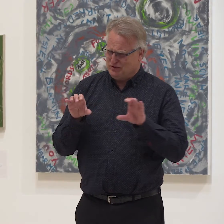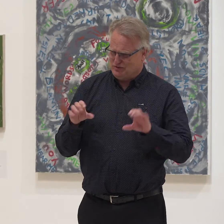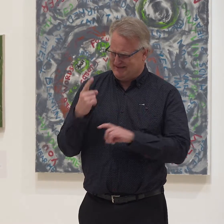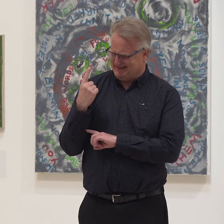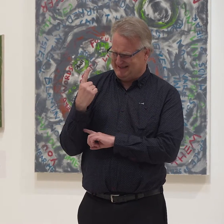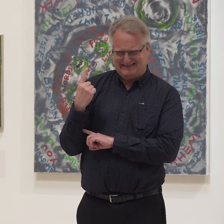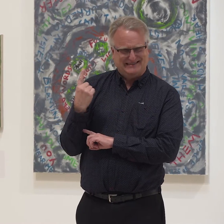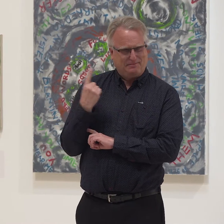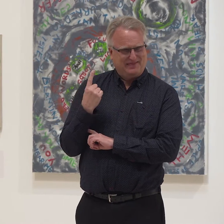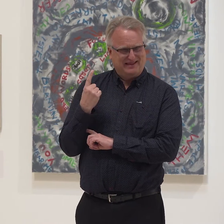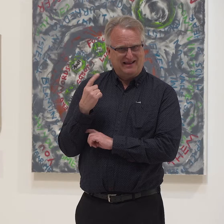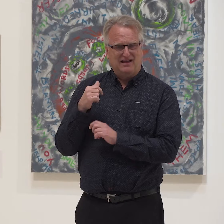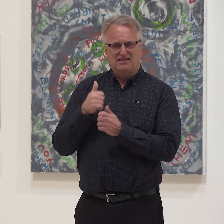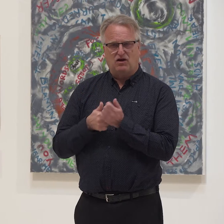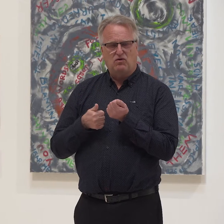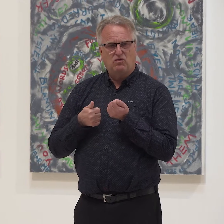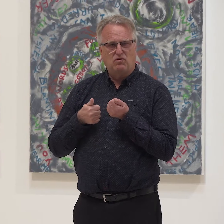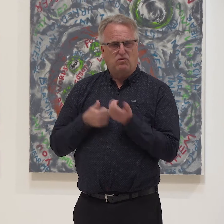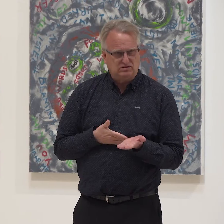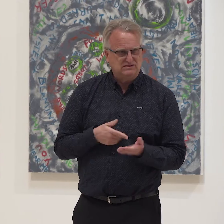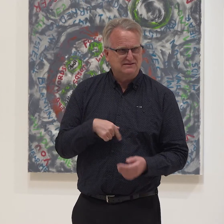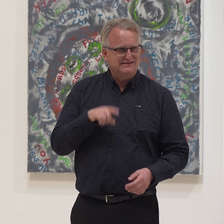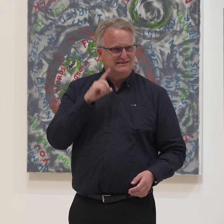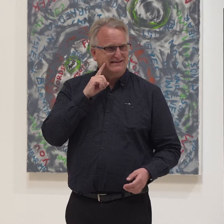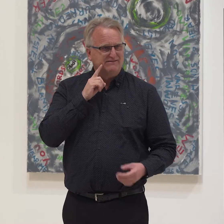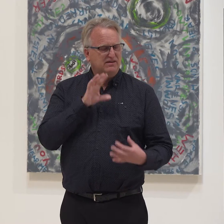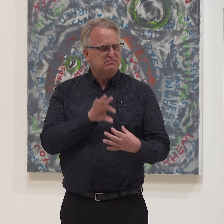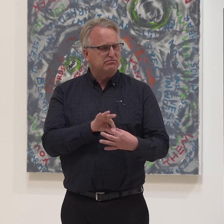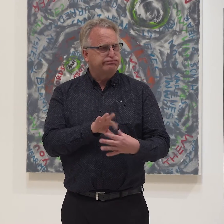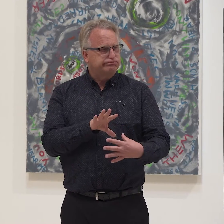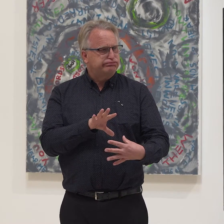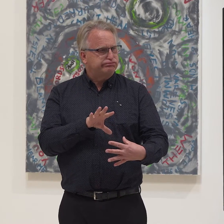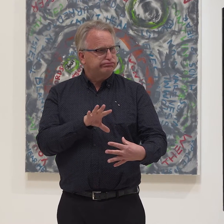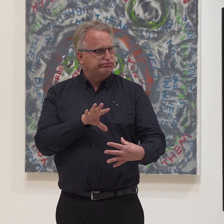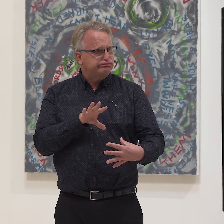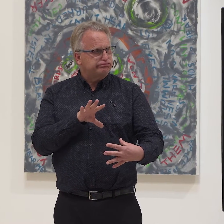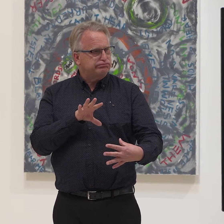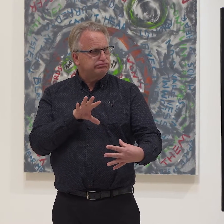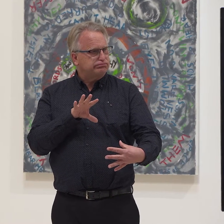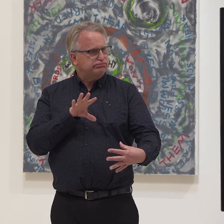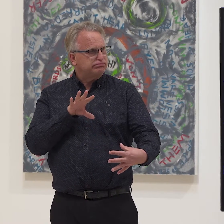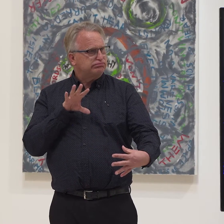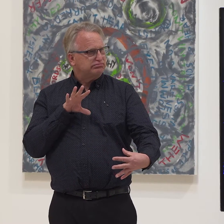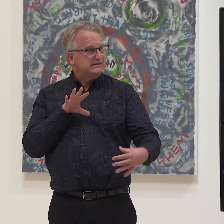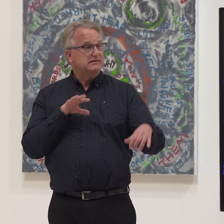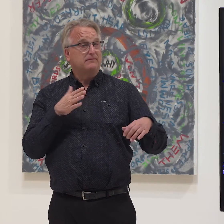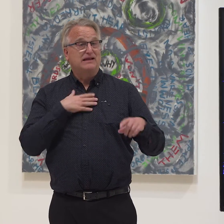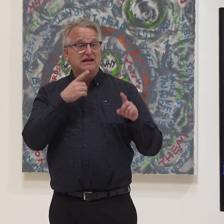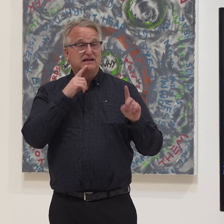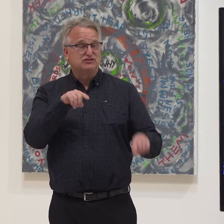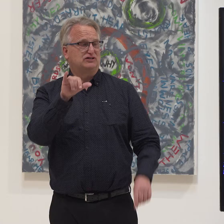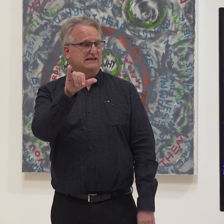but if the interpreter does something that causes the Deaf person to be disengaged with the message,